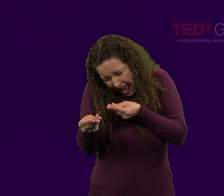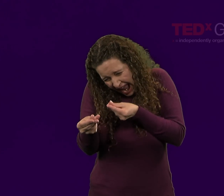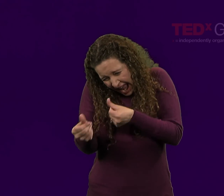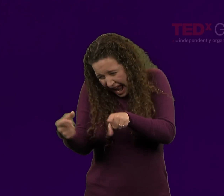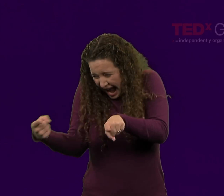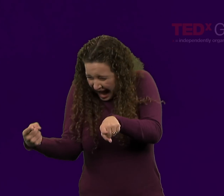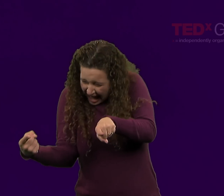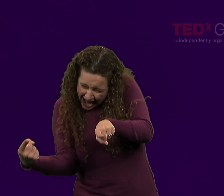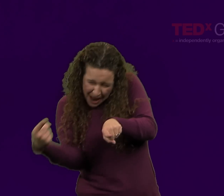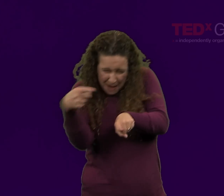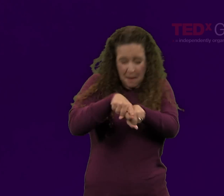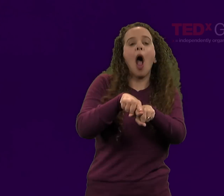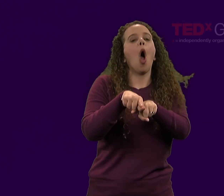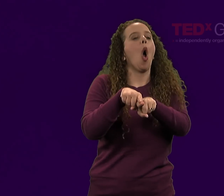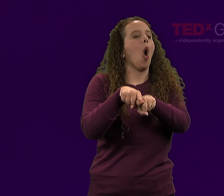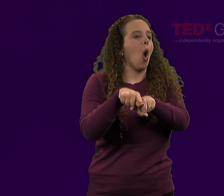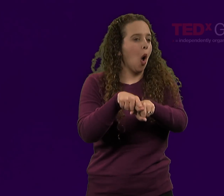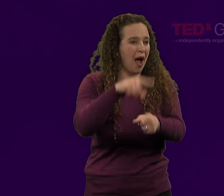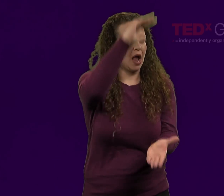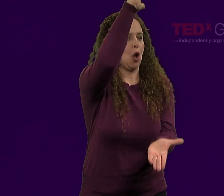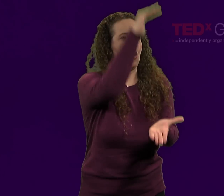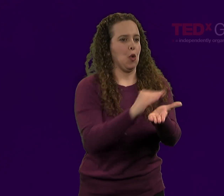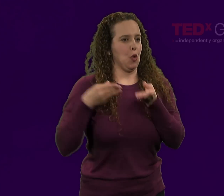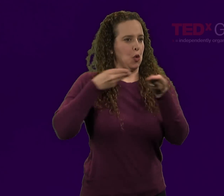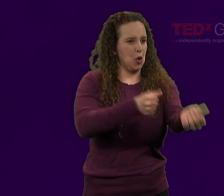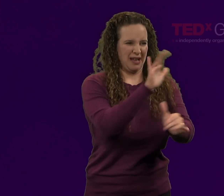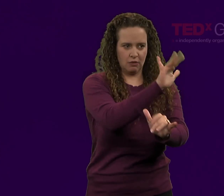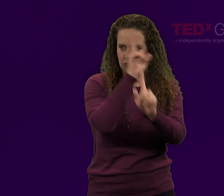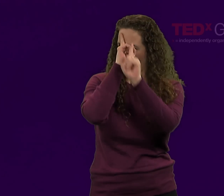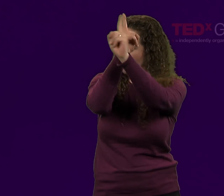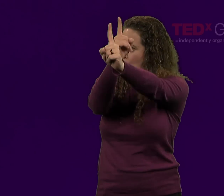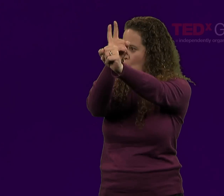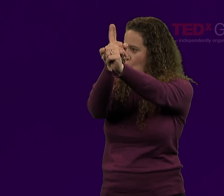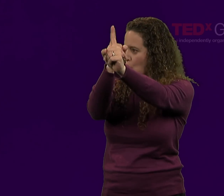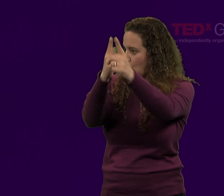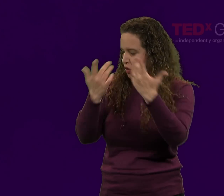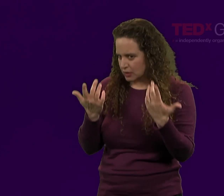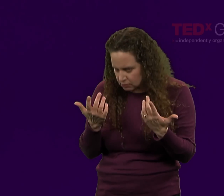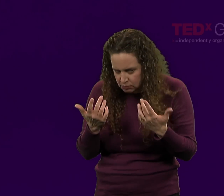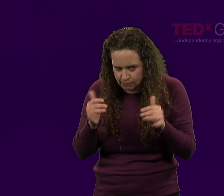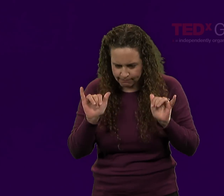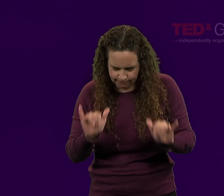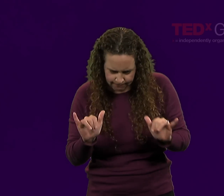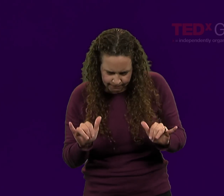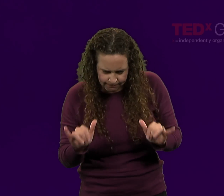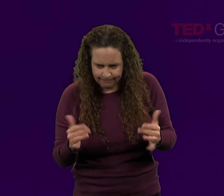and it's important that we be normalized so we're like everyone else. Quote, unquote "normal".